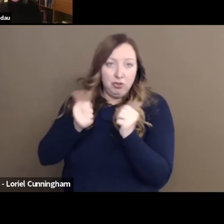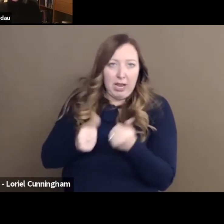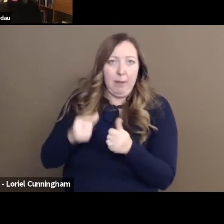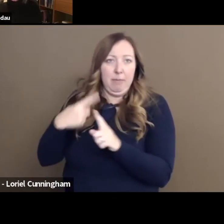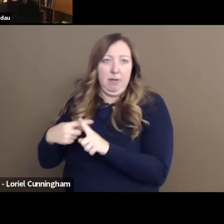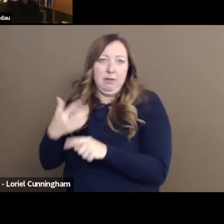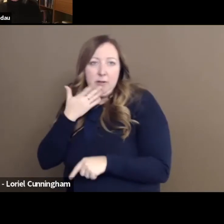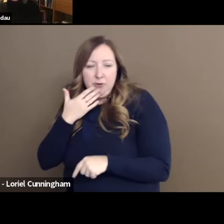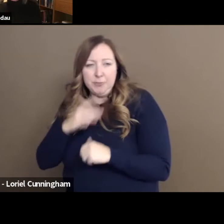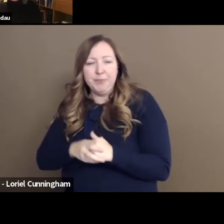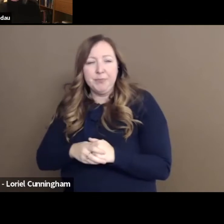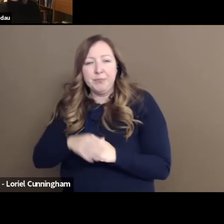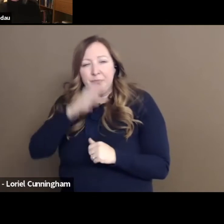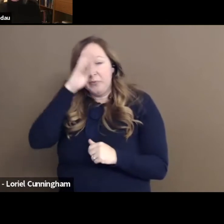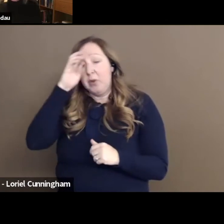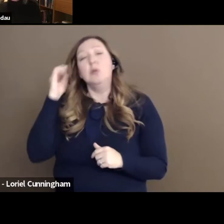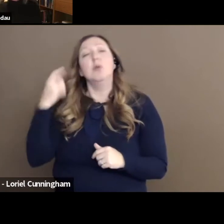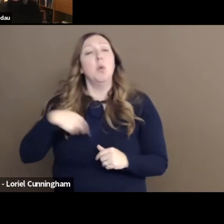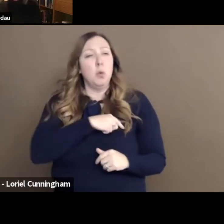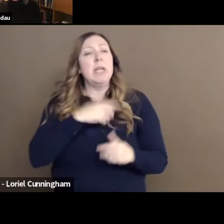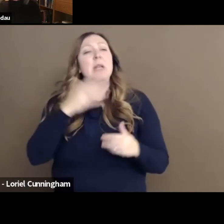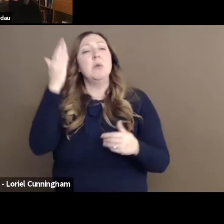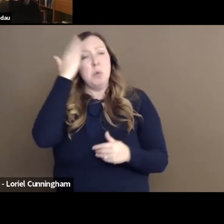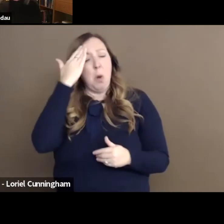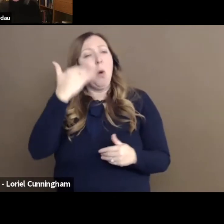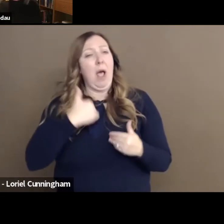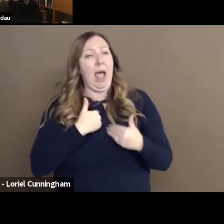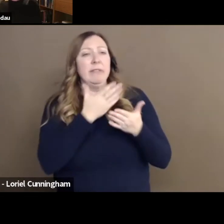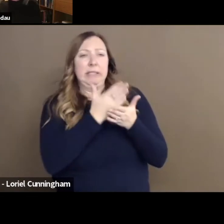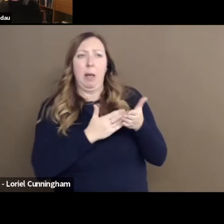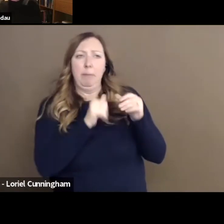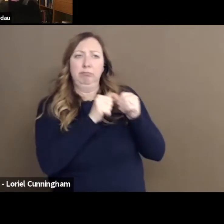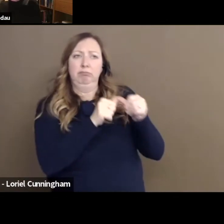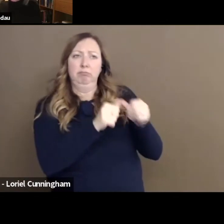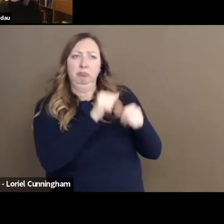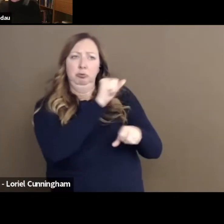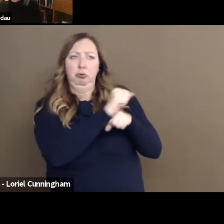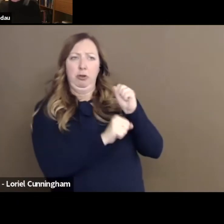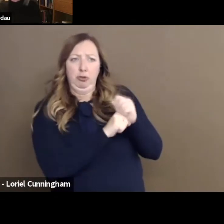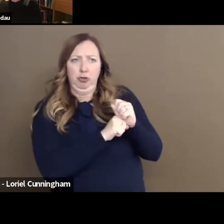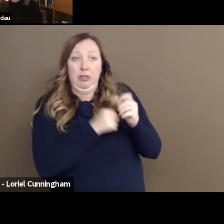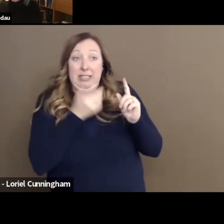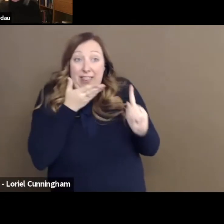but we're also going to raise the question mark of is there an abnormality